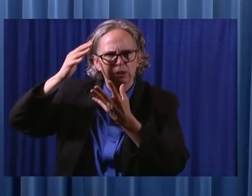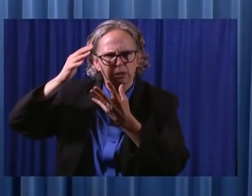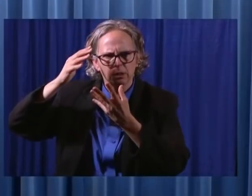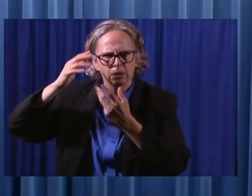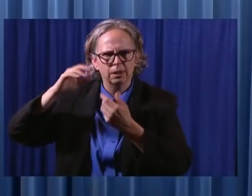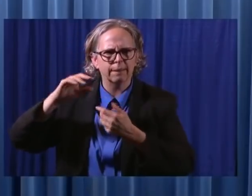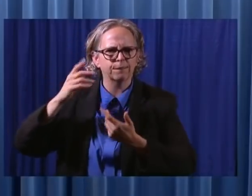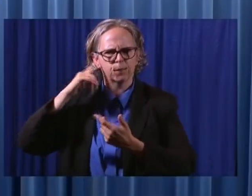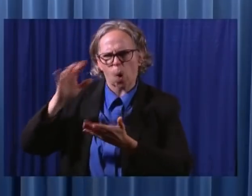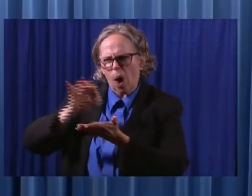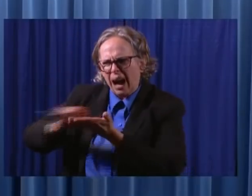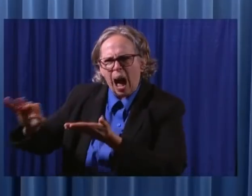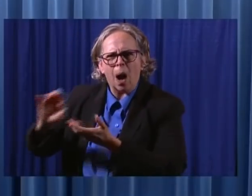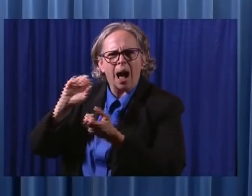THIS INDICATOR LOOKS AT